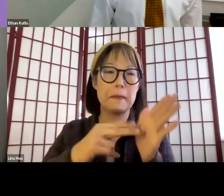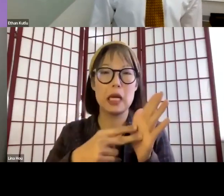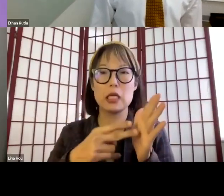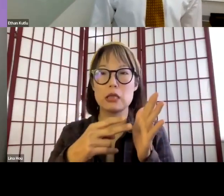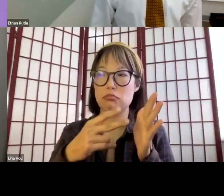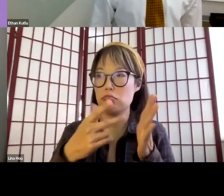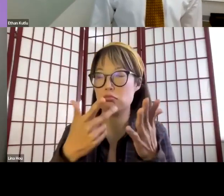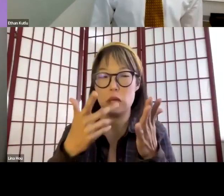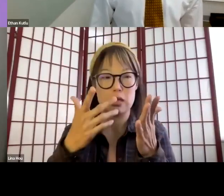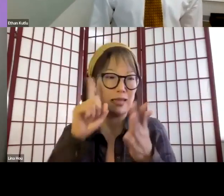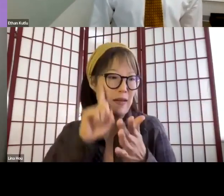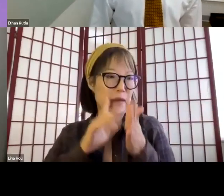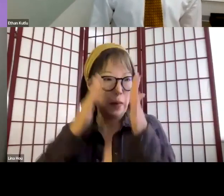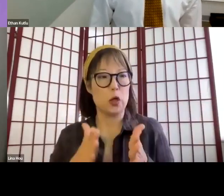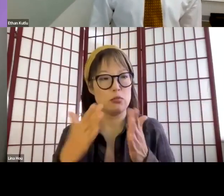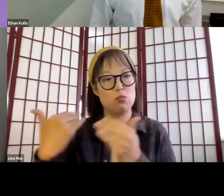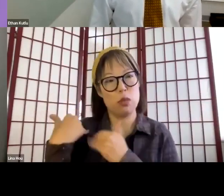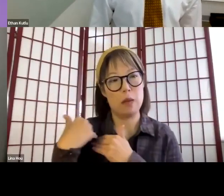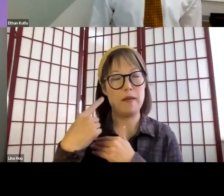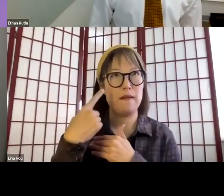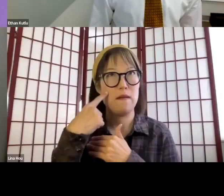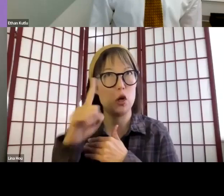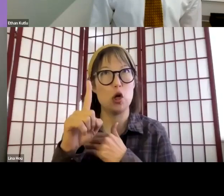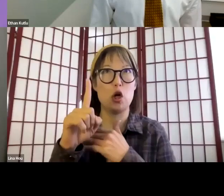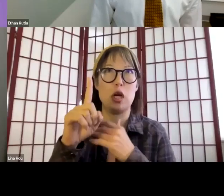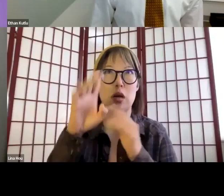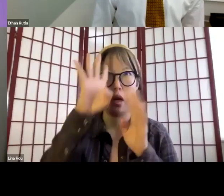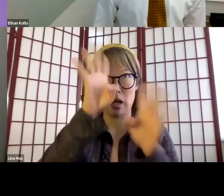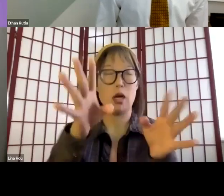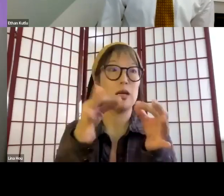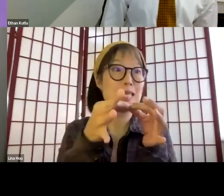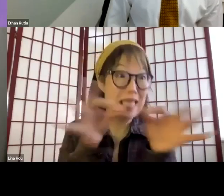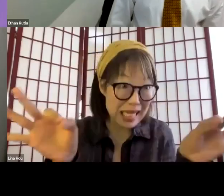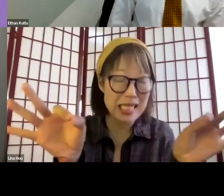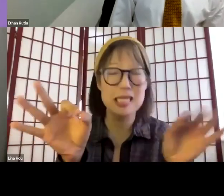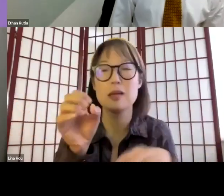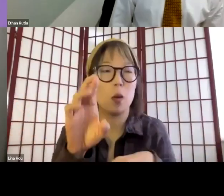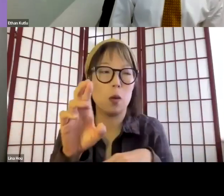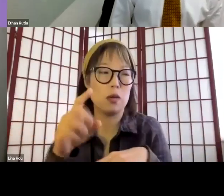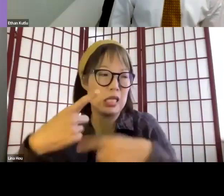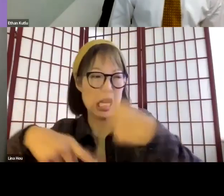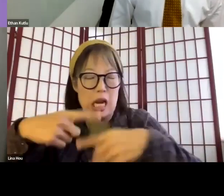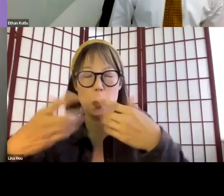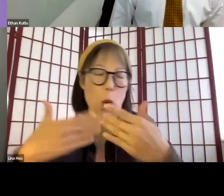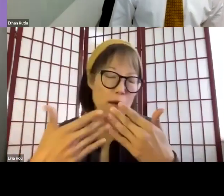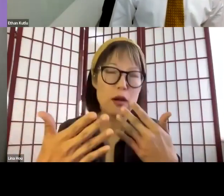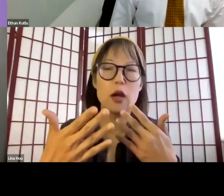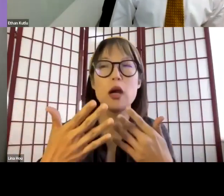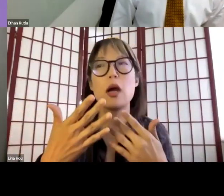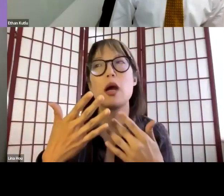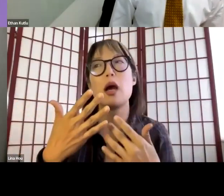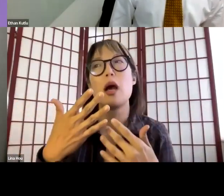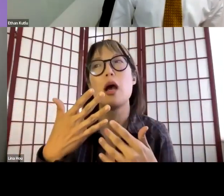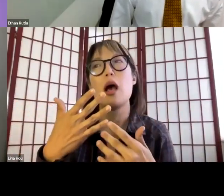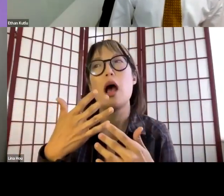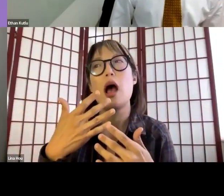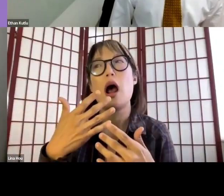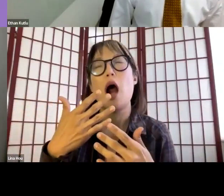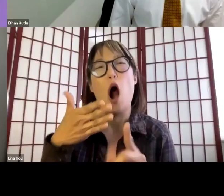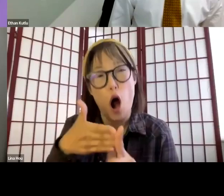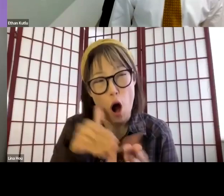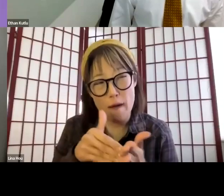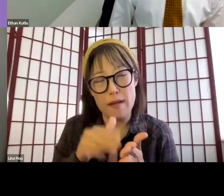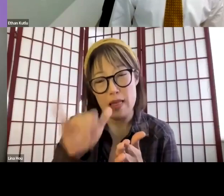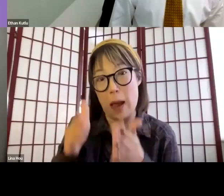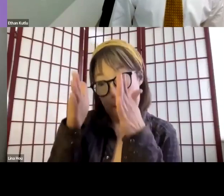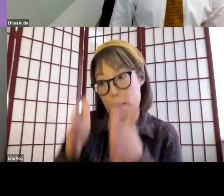stimuli, it means that a deaf person is responsible for making up a sentence or signing or whatever it is that the task is at hand.